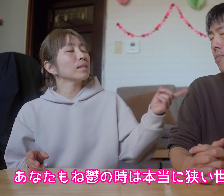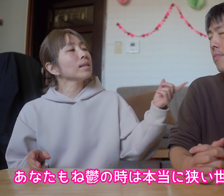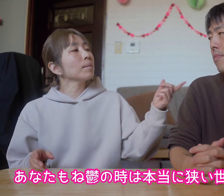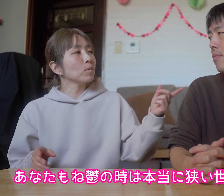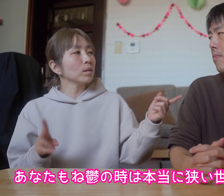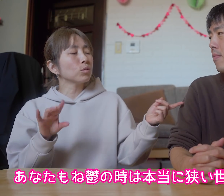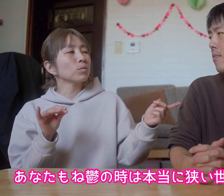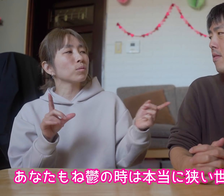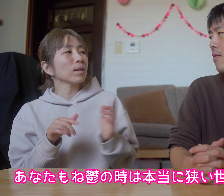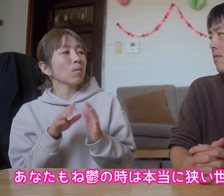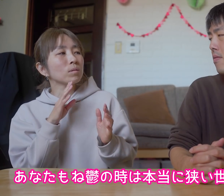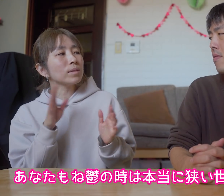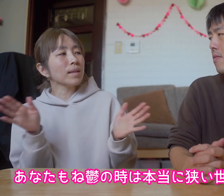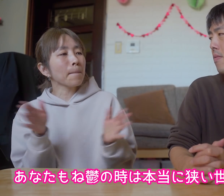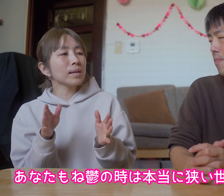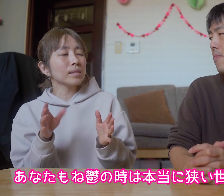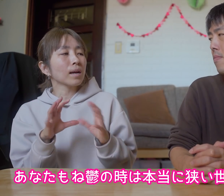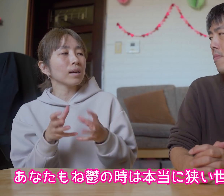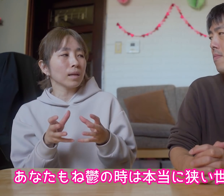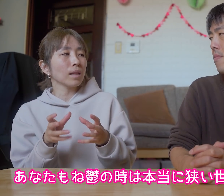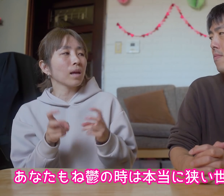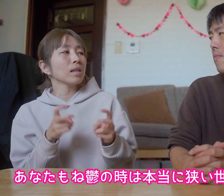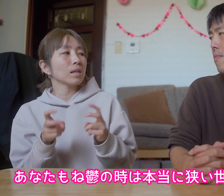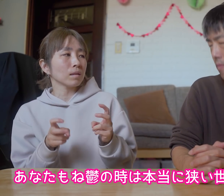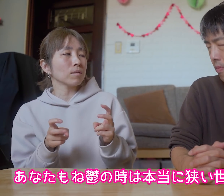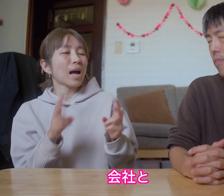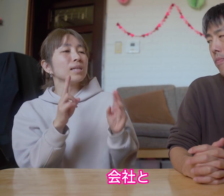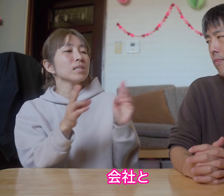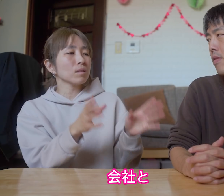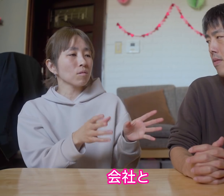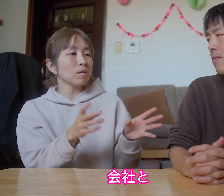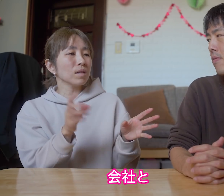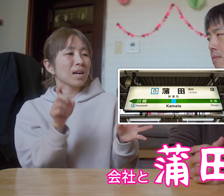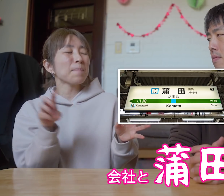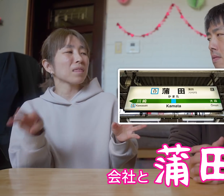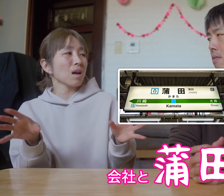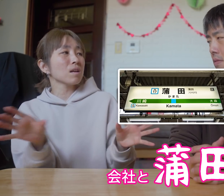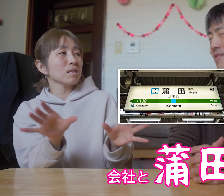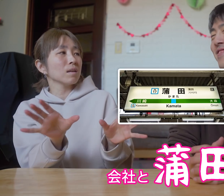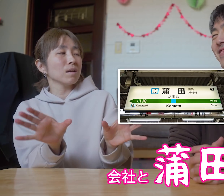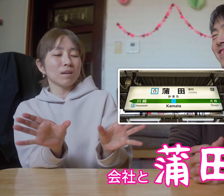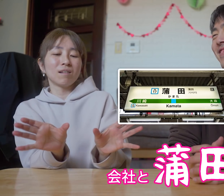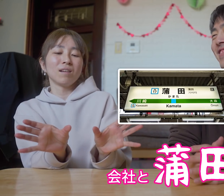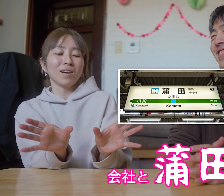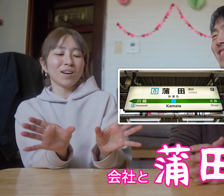you were also suffering in a really narrow world when you were depressed Your company and Kamata.